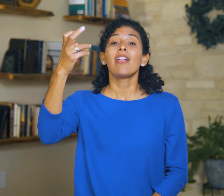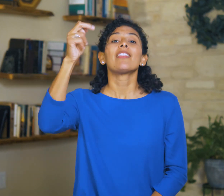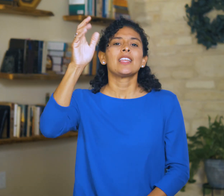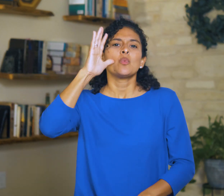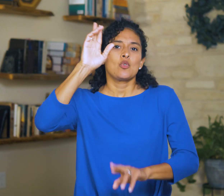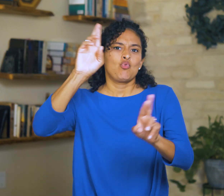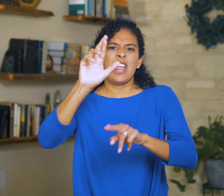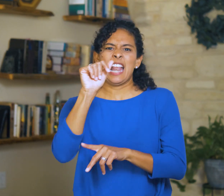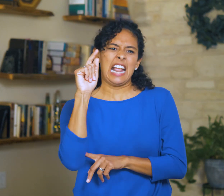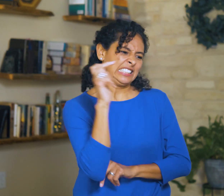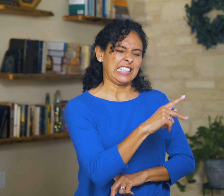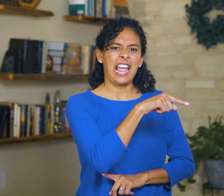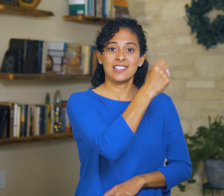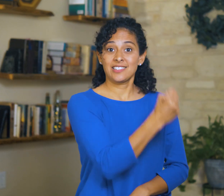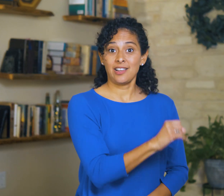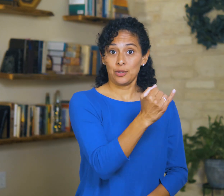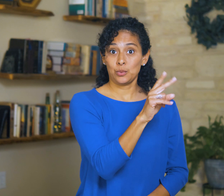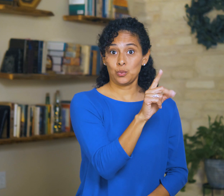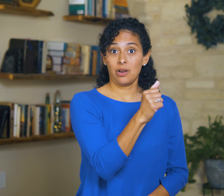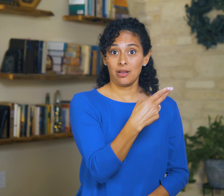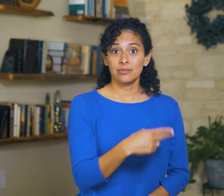and mount an attack against Southern Judah.